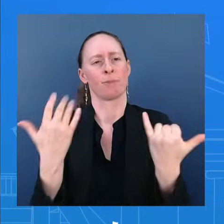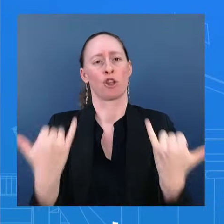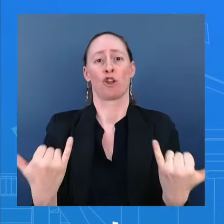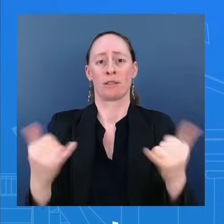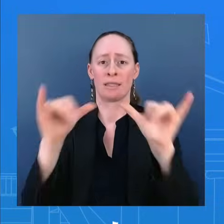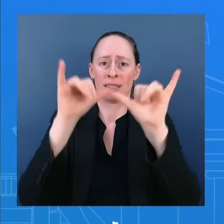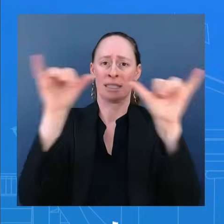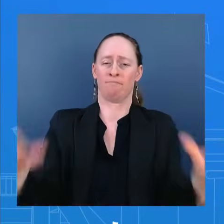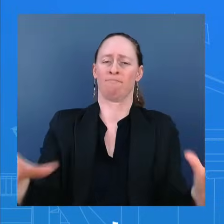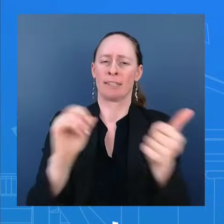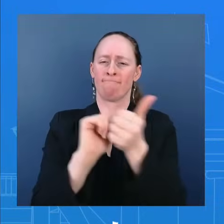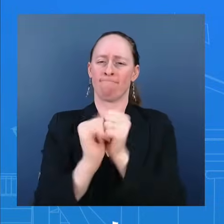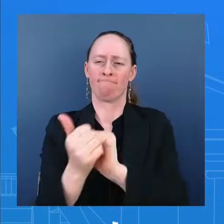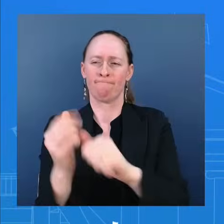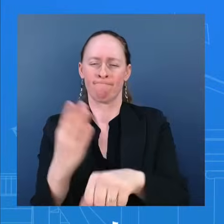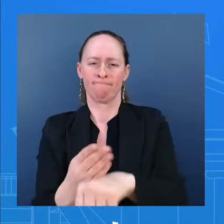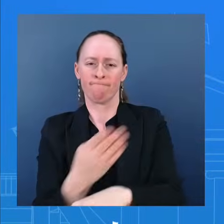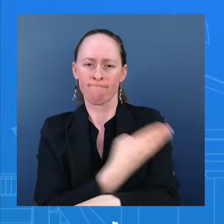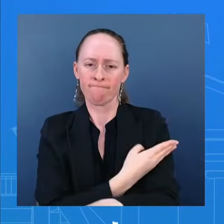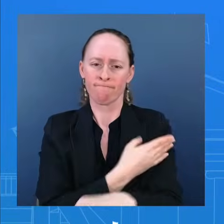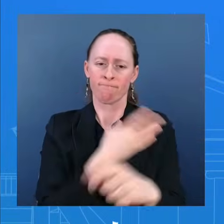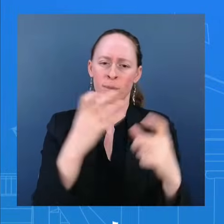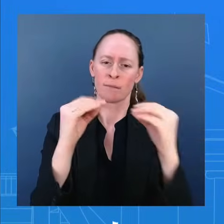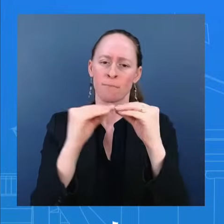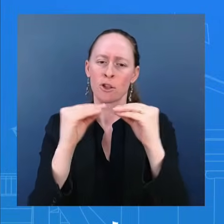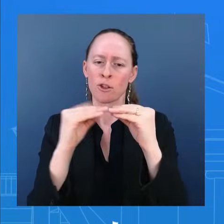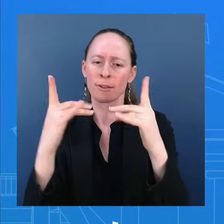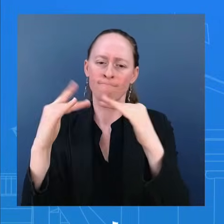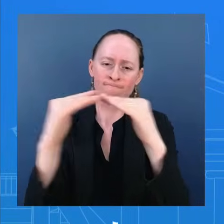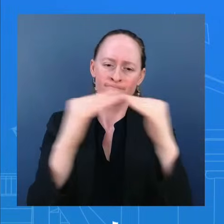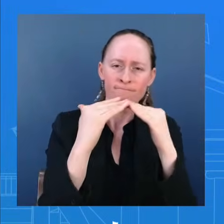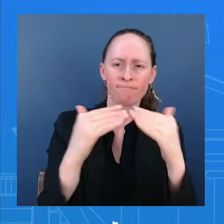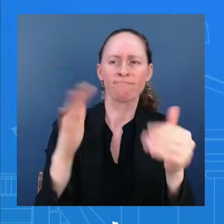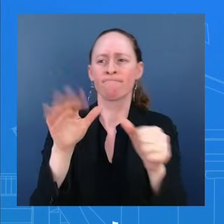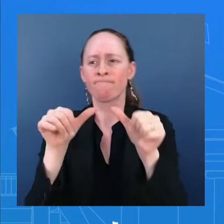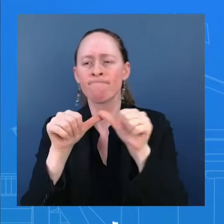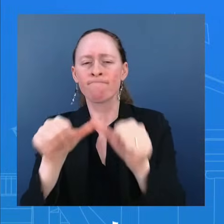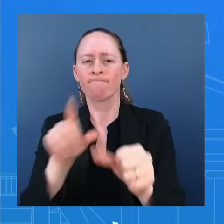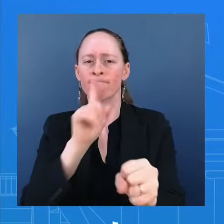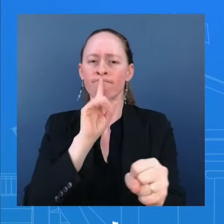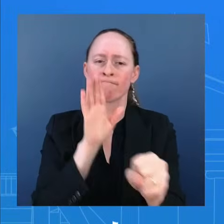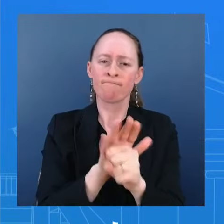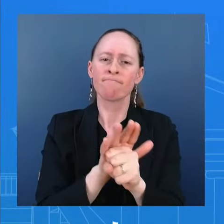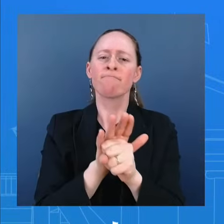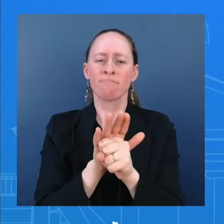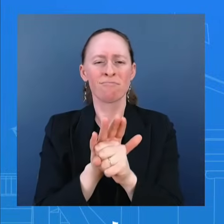obviously, his commitment to that but, also, giving people a second chance. And so, you know, I think that --